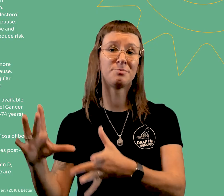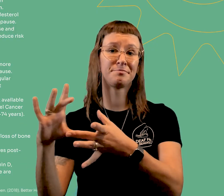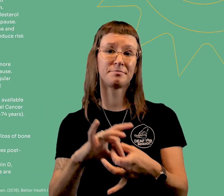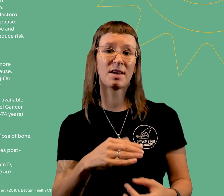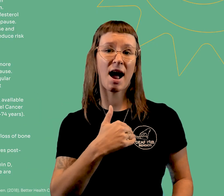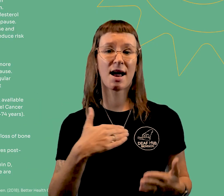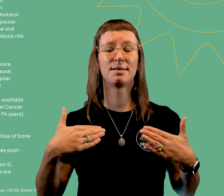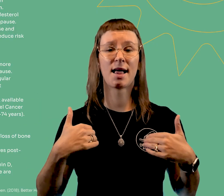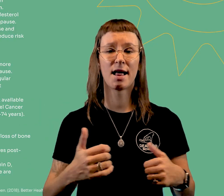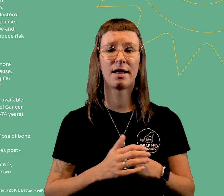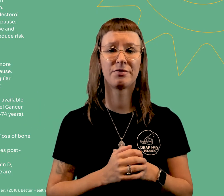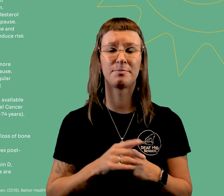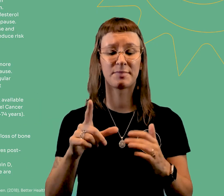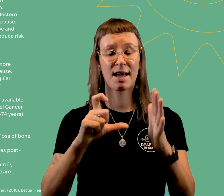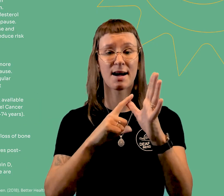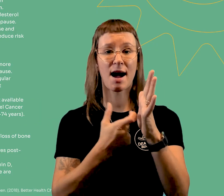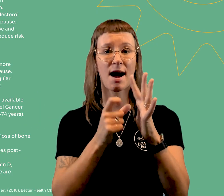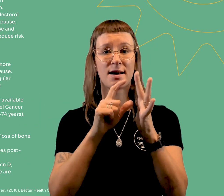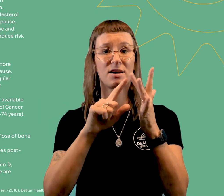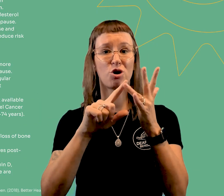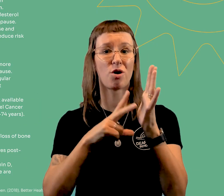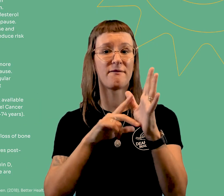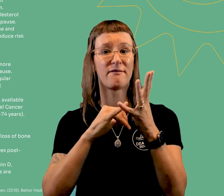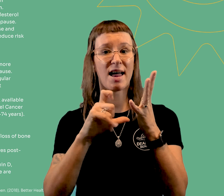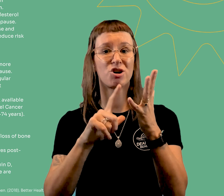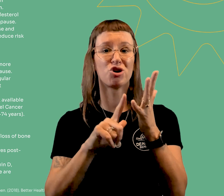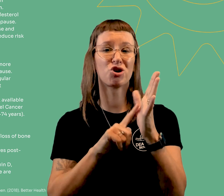Cardiovascular disease is the leading cause of death in post-menopausal women,